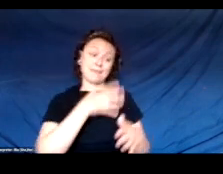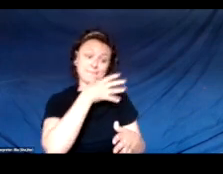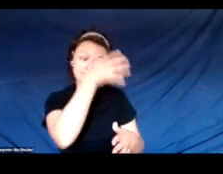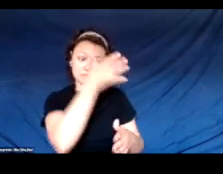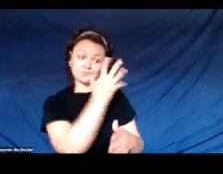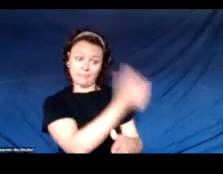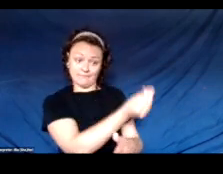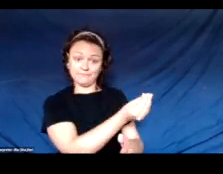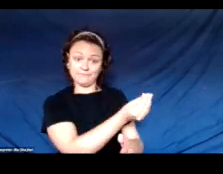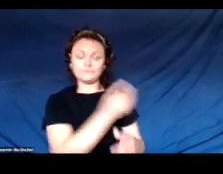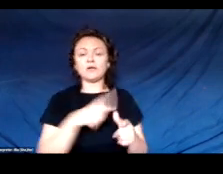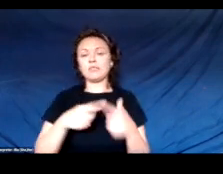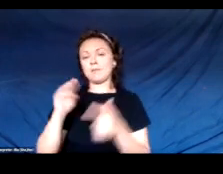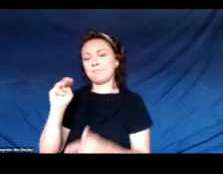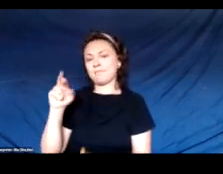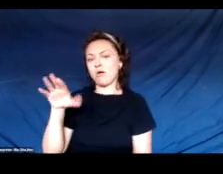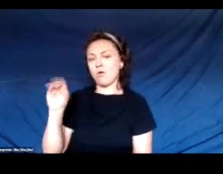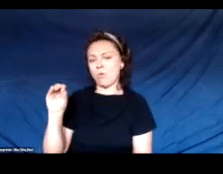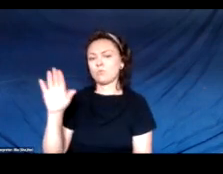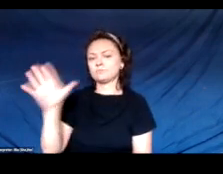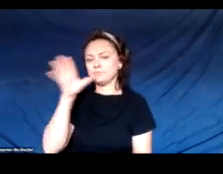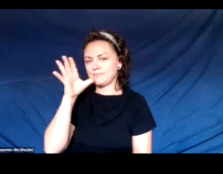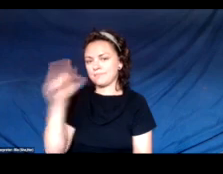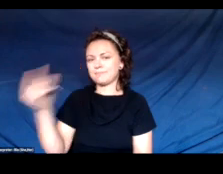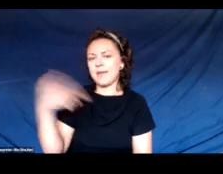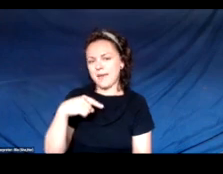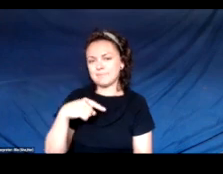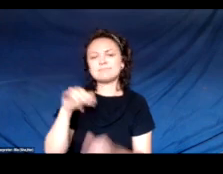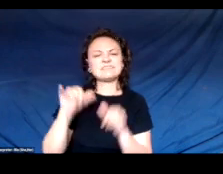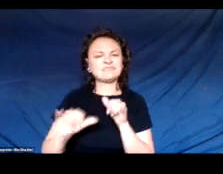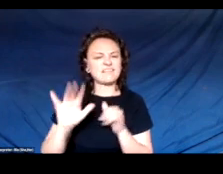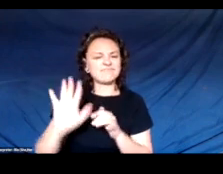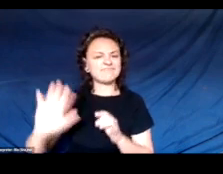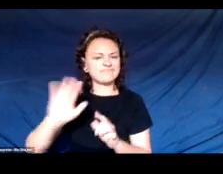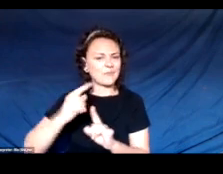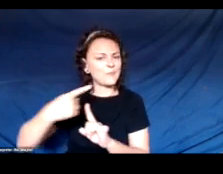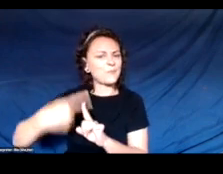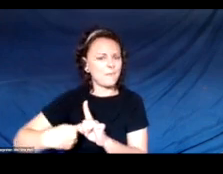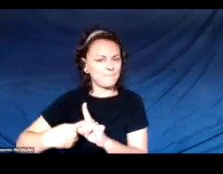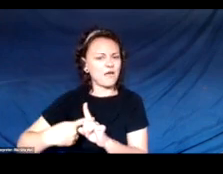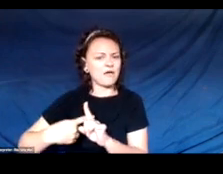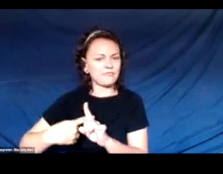she stayed for about a month and he actually